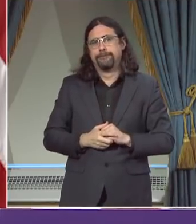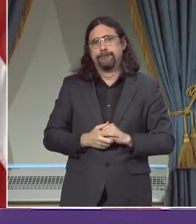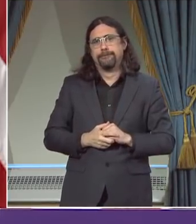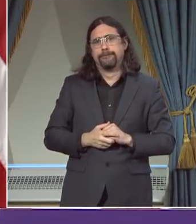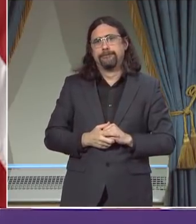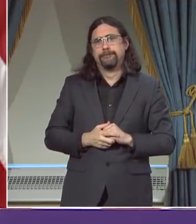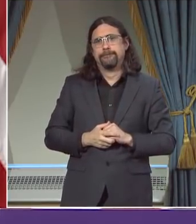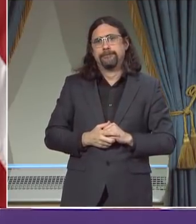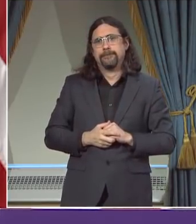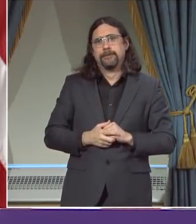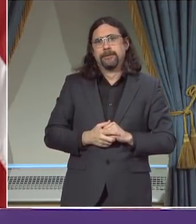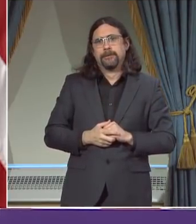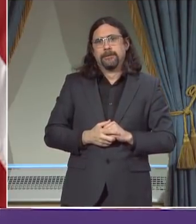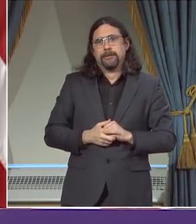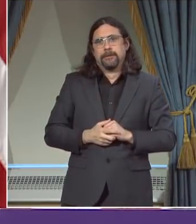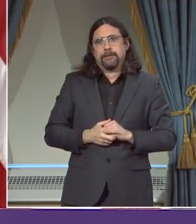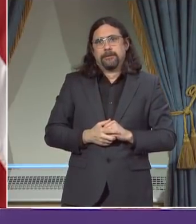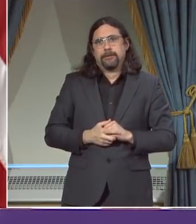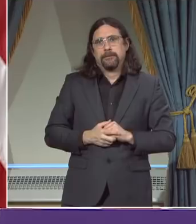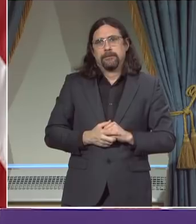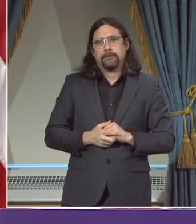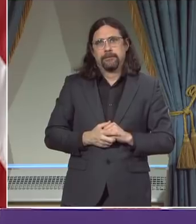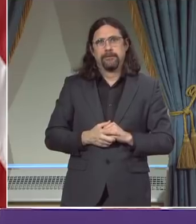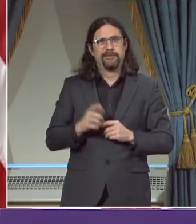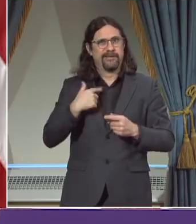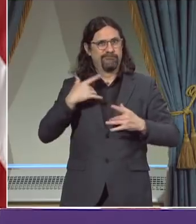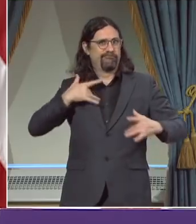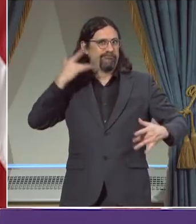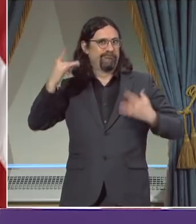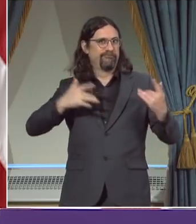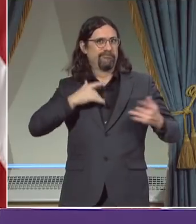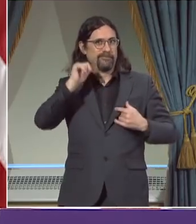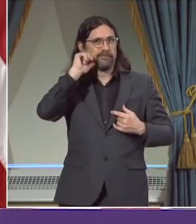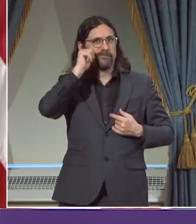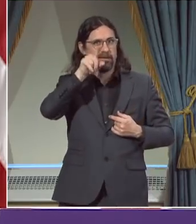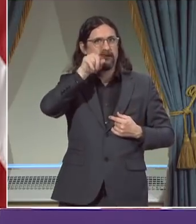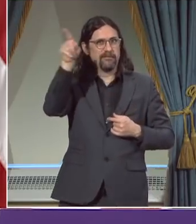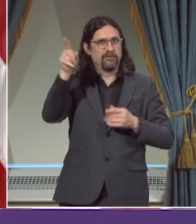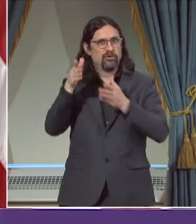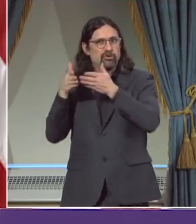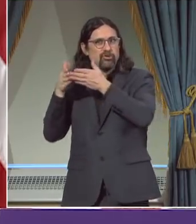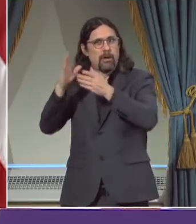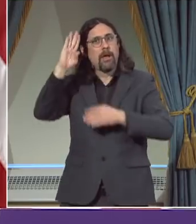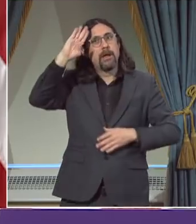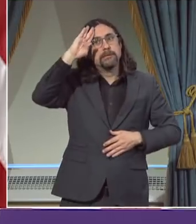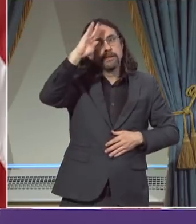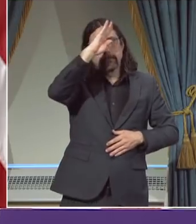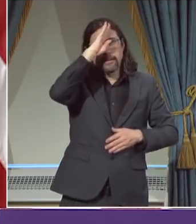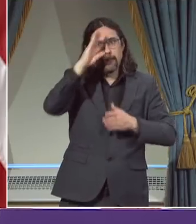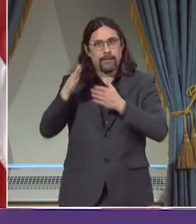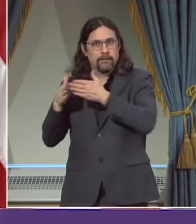THE USNS COMFORT IS ARRIVING TOMORROW. I'M LOOKING FORWARD TO